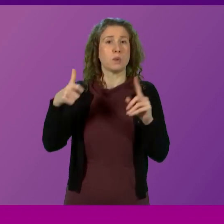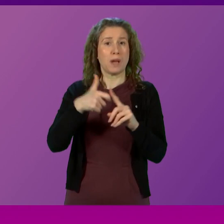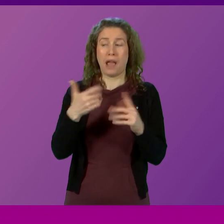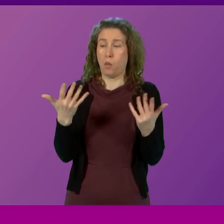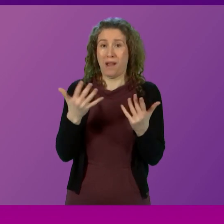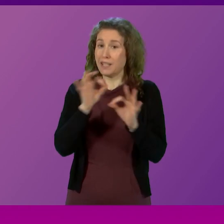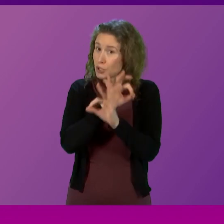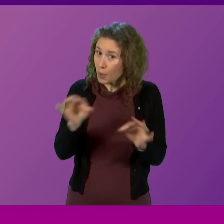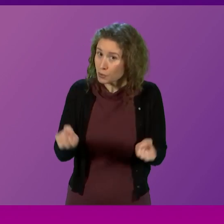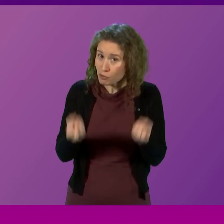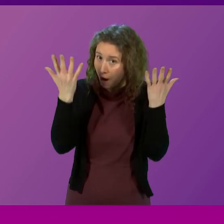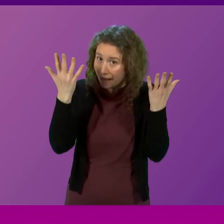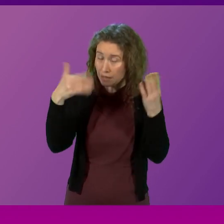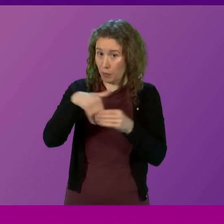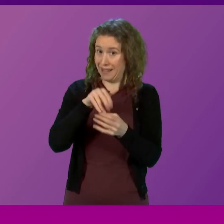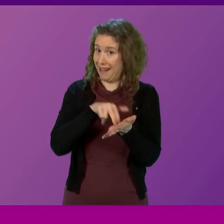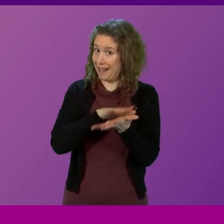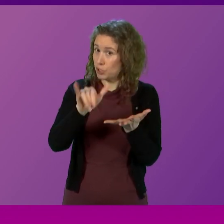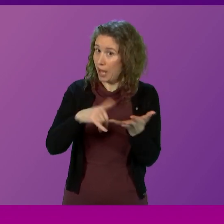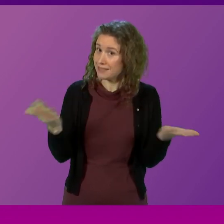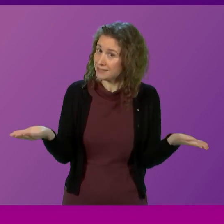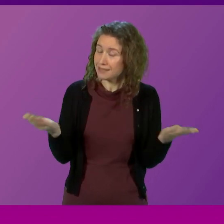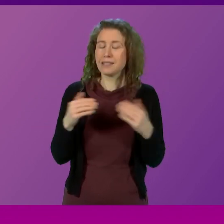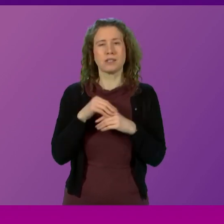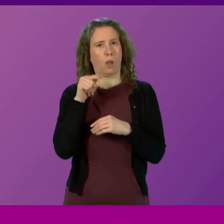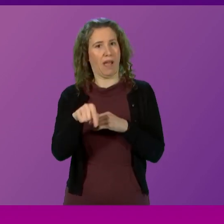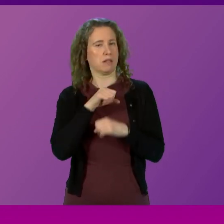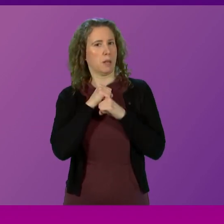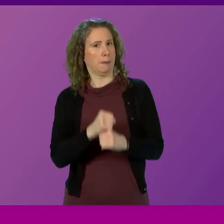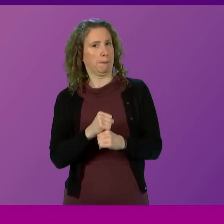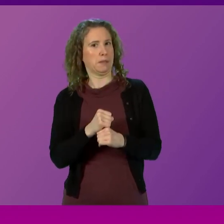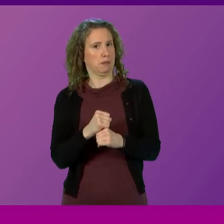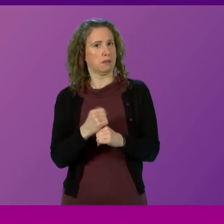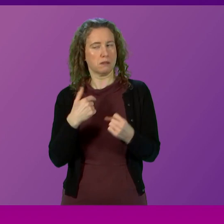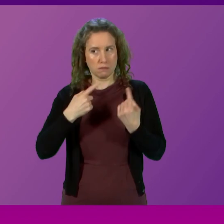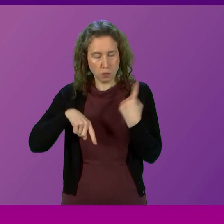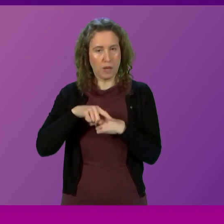are no strikes in our national health service. The commitment that we give to